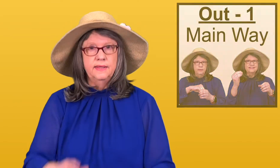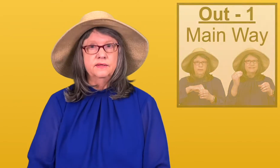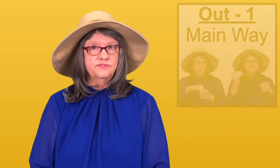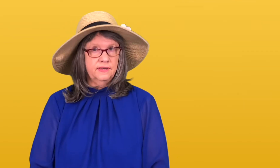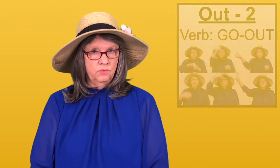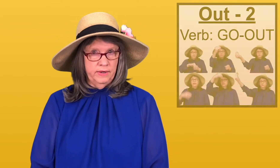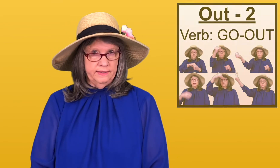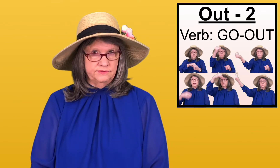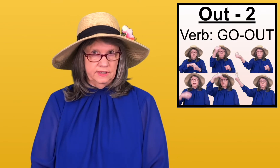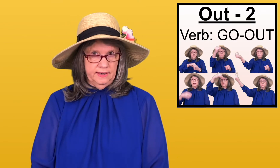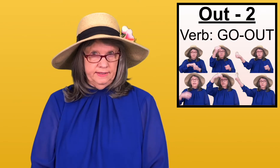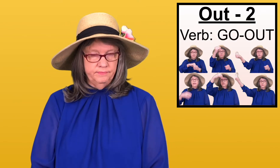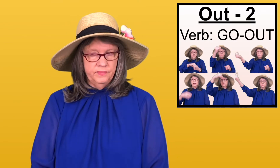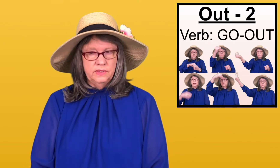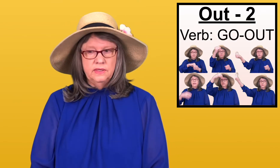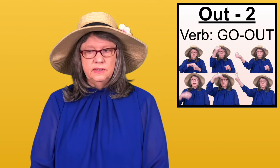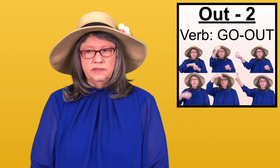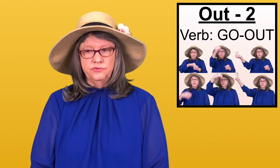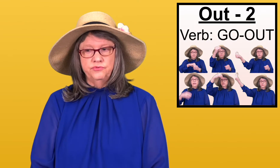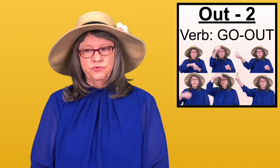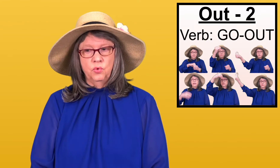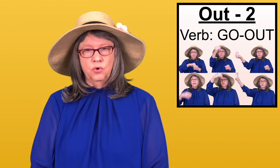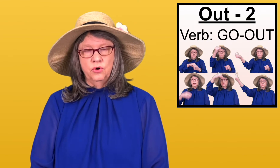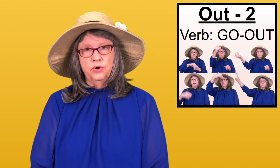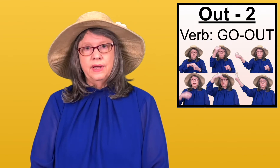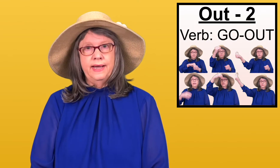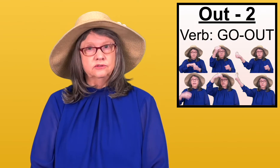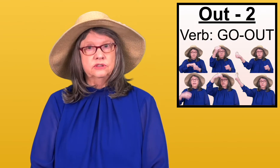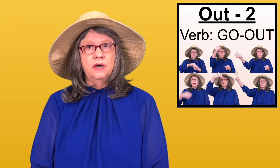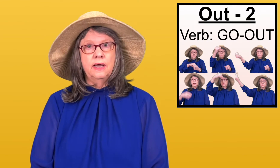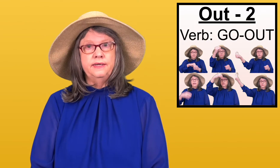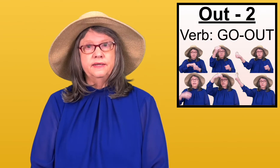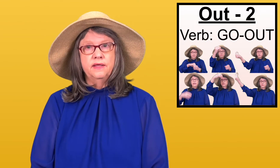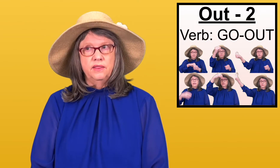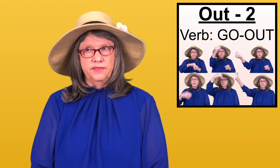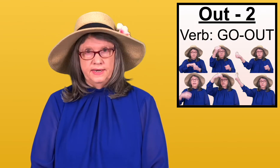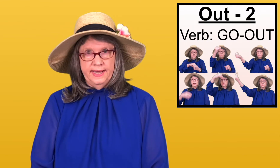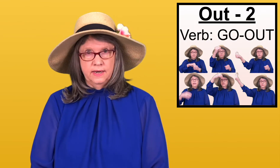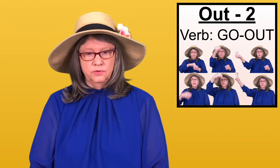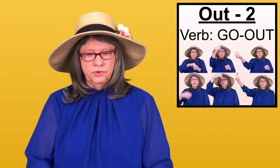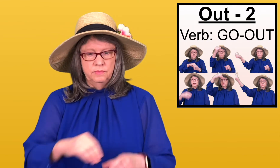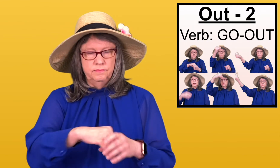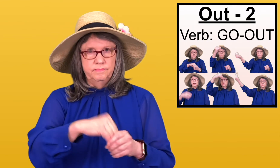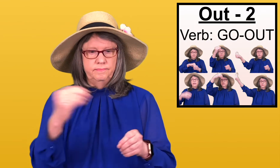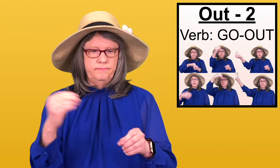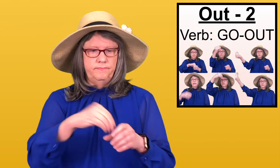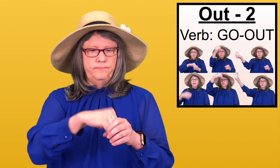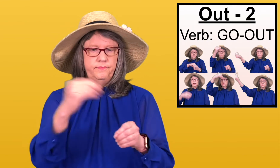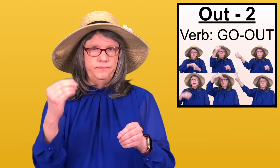The second way of signing is for "outside", the noun.